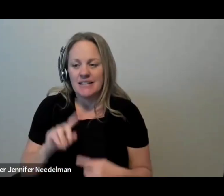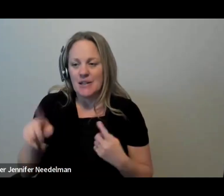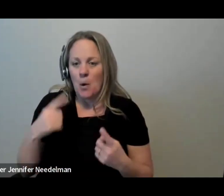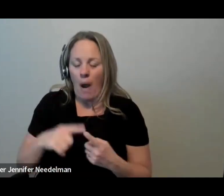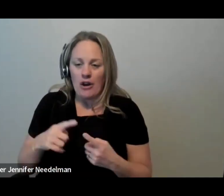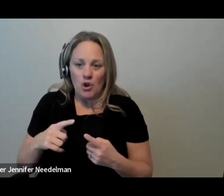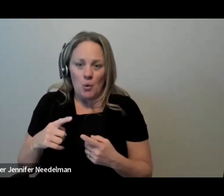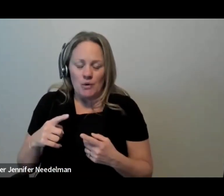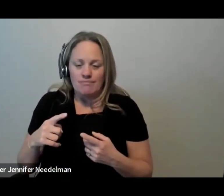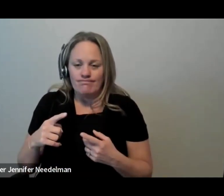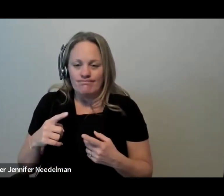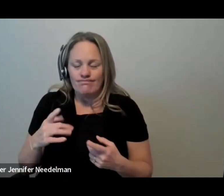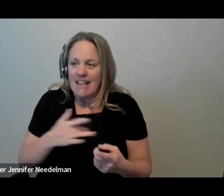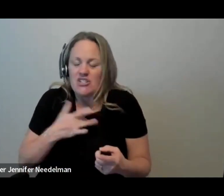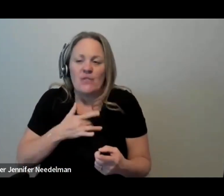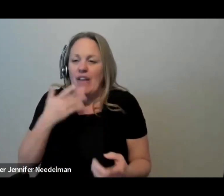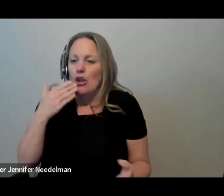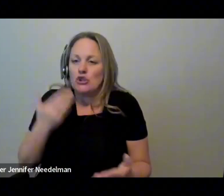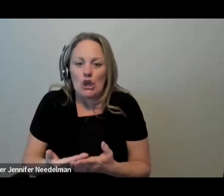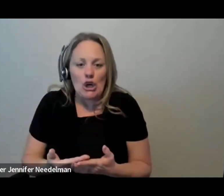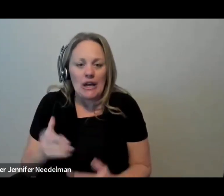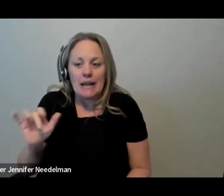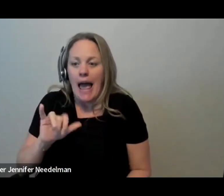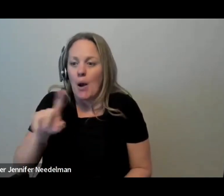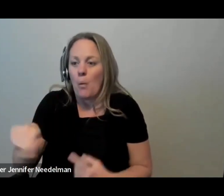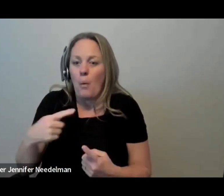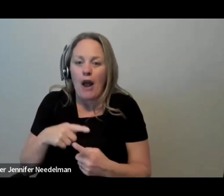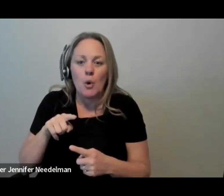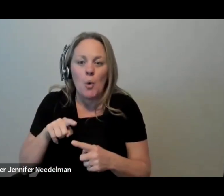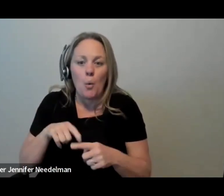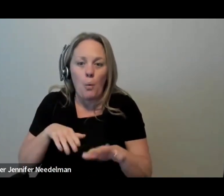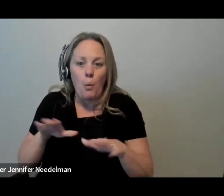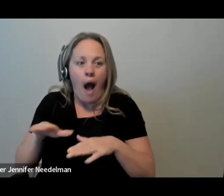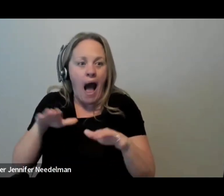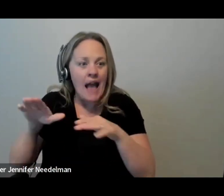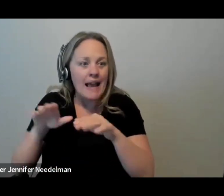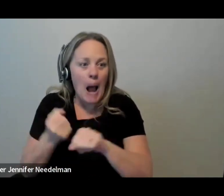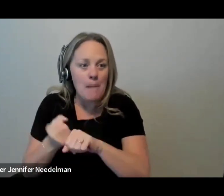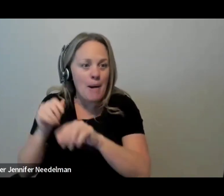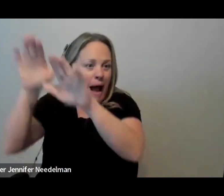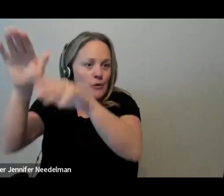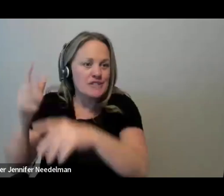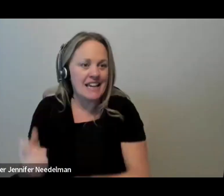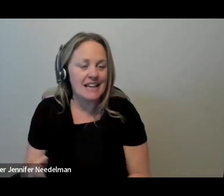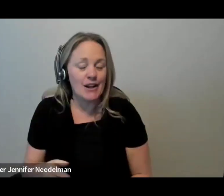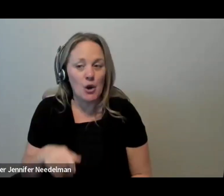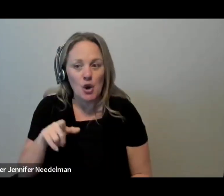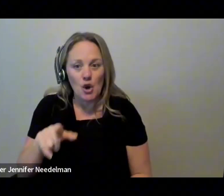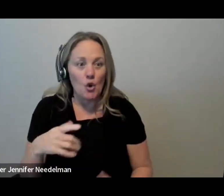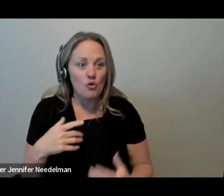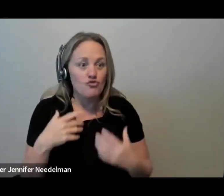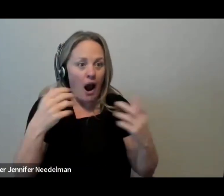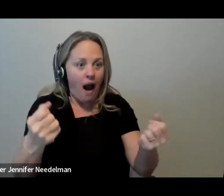or you know, it's like you, you, you get your recovery on the downhill, right? So you recover on the reward, you know?